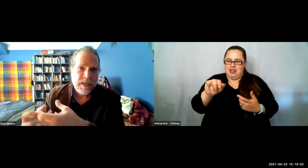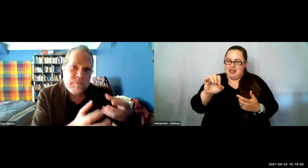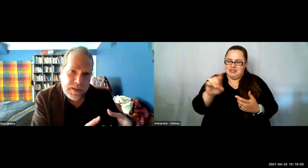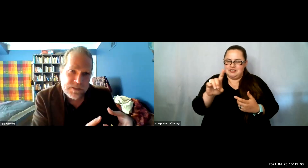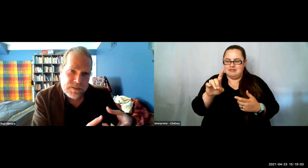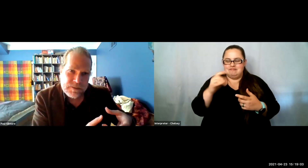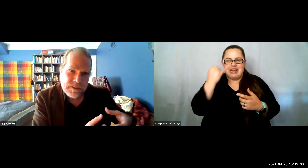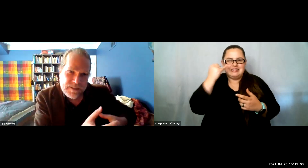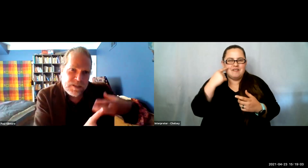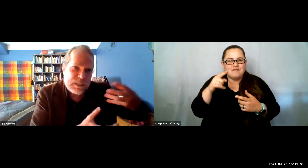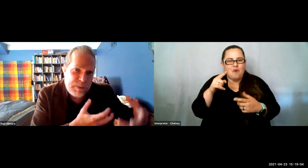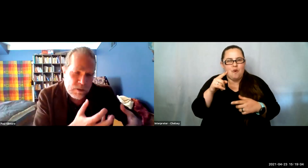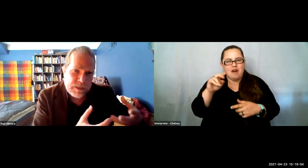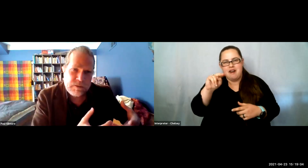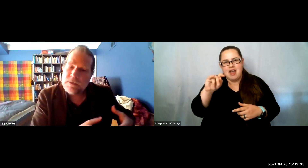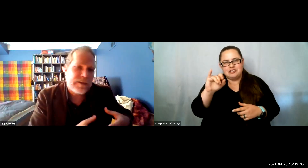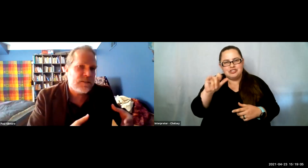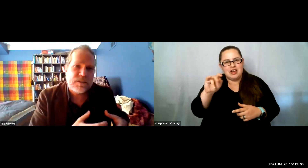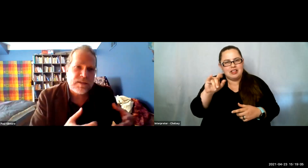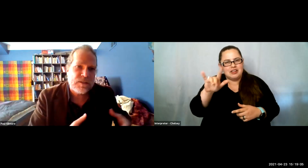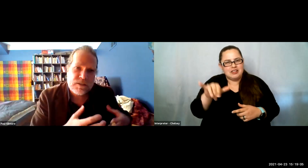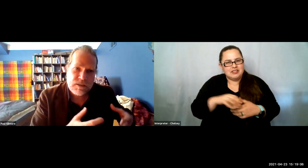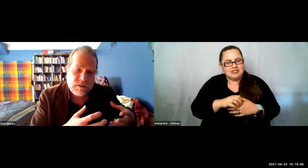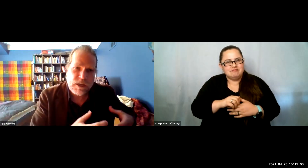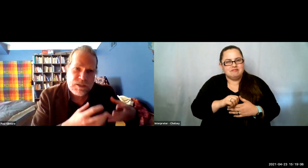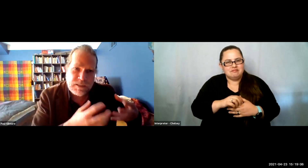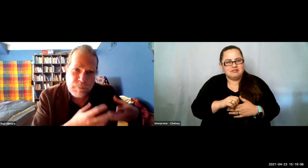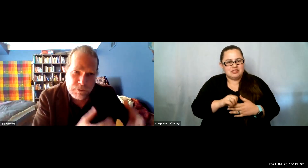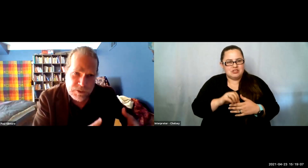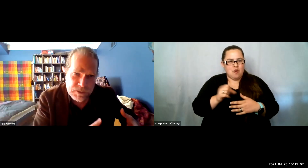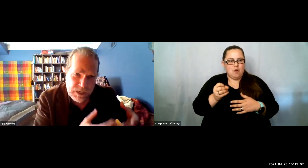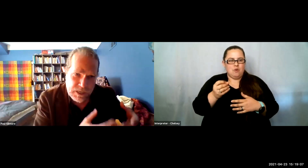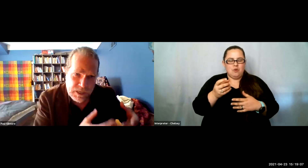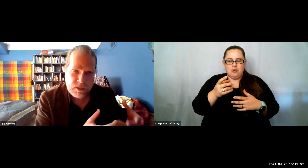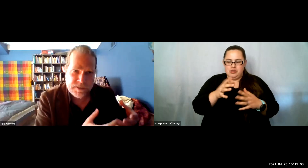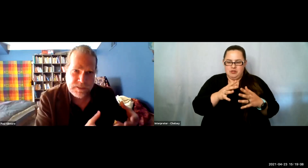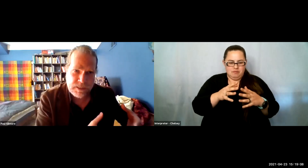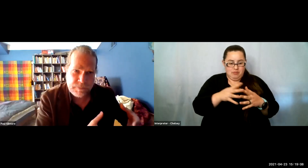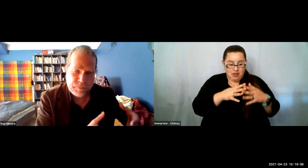our best, as an experiment, the United States is is not supposed to have a racialized idea